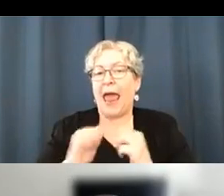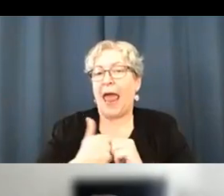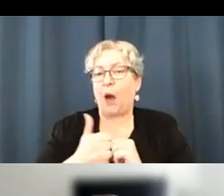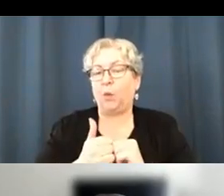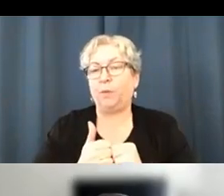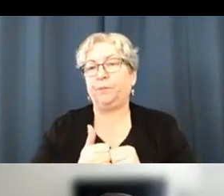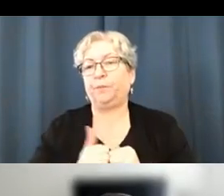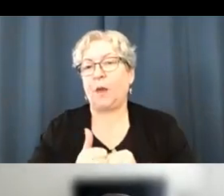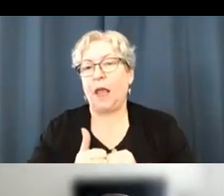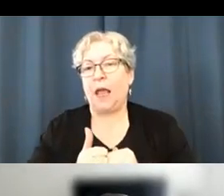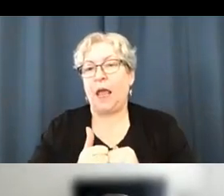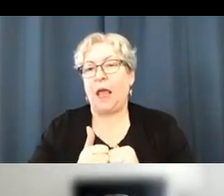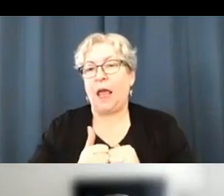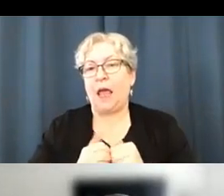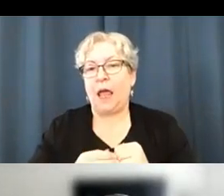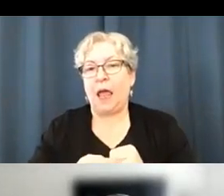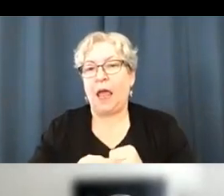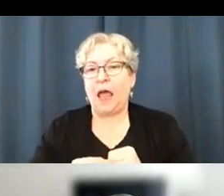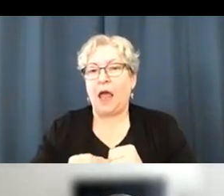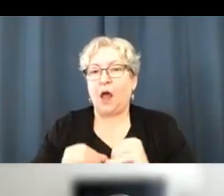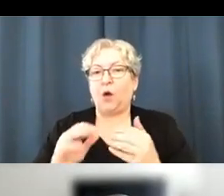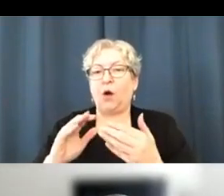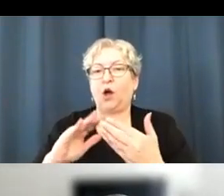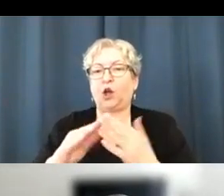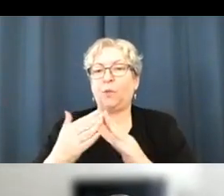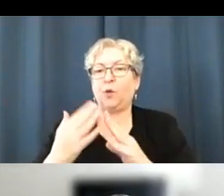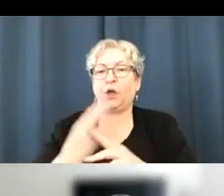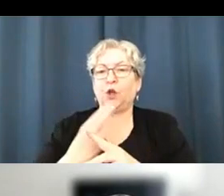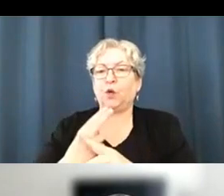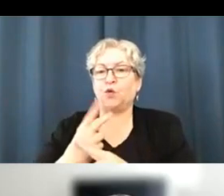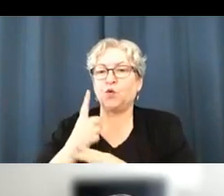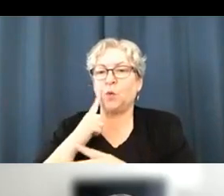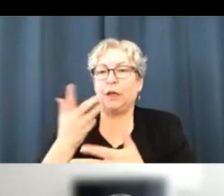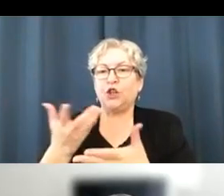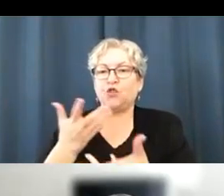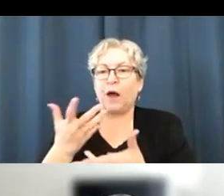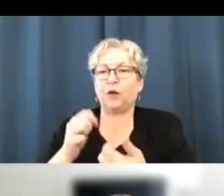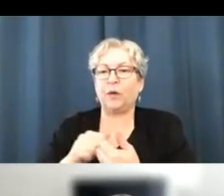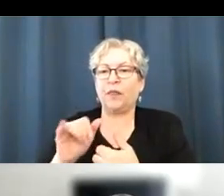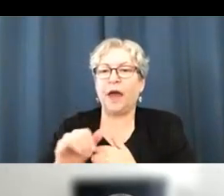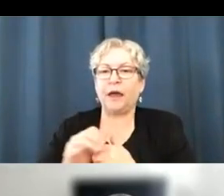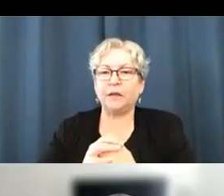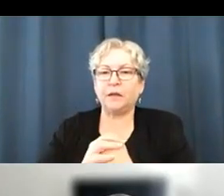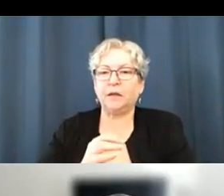how a screen reader user will interact with these elements. And I would like to ask William to play that for us so we can see what's going.